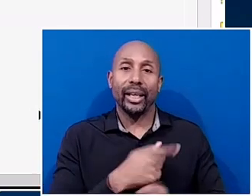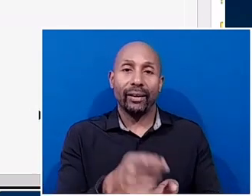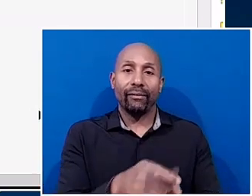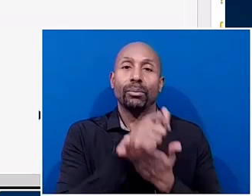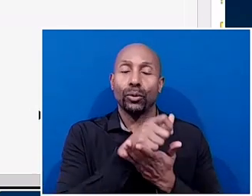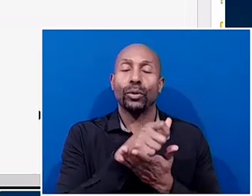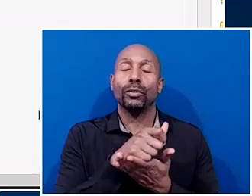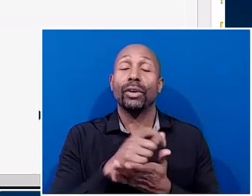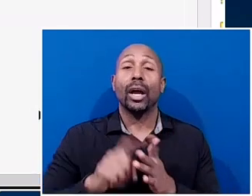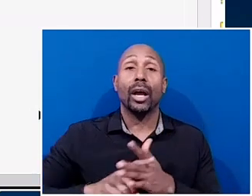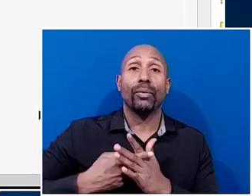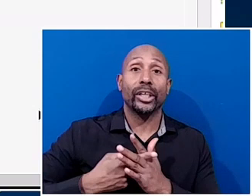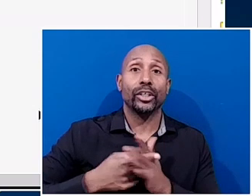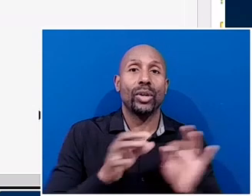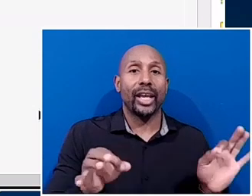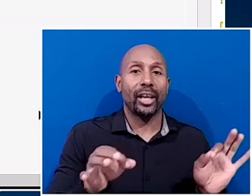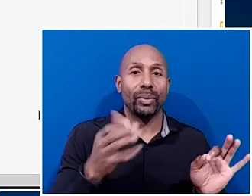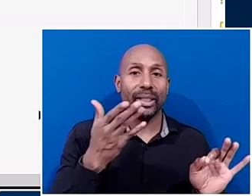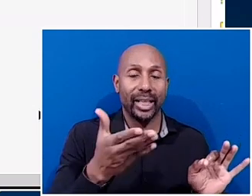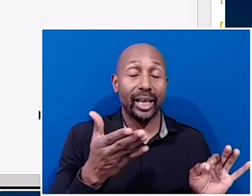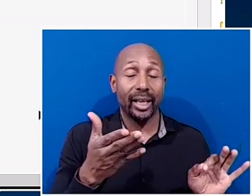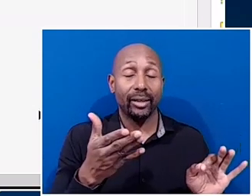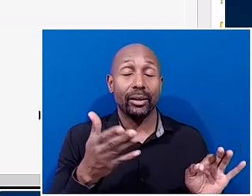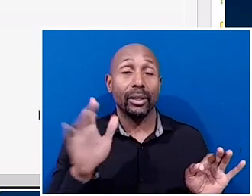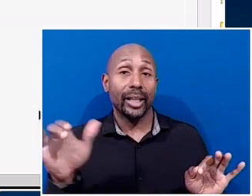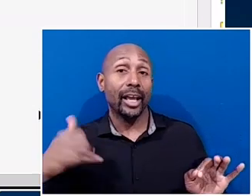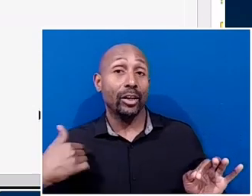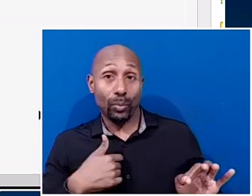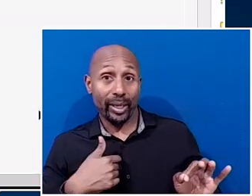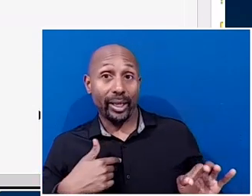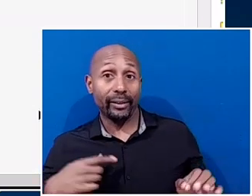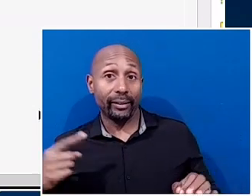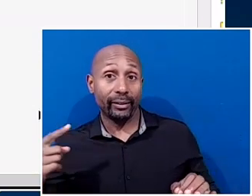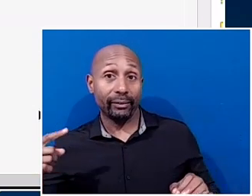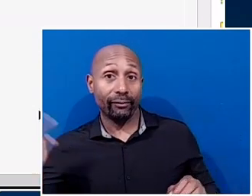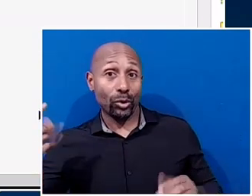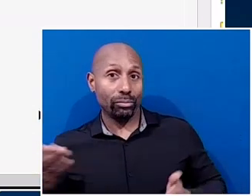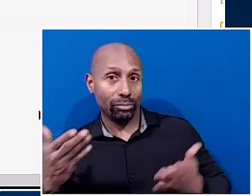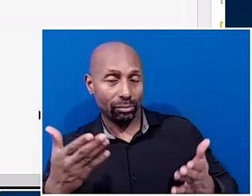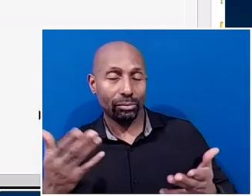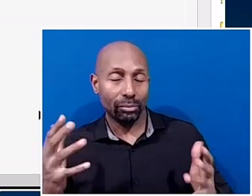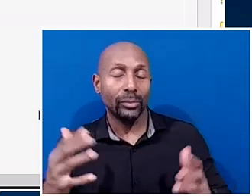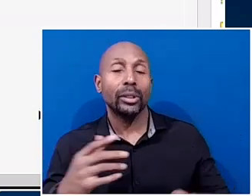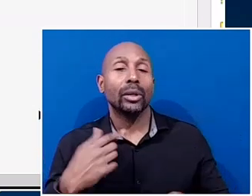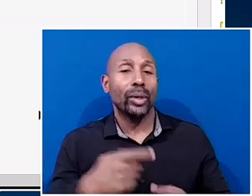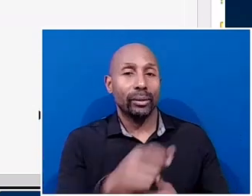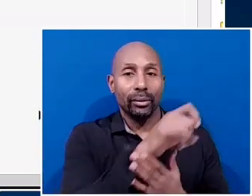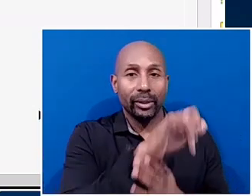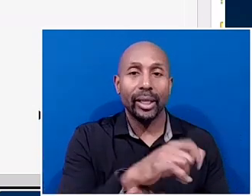But we have introduced another set of changes that we hope will at least- that